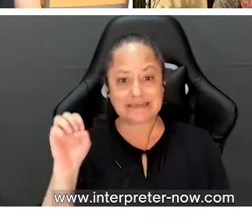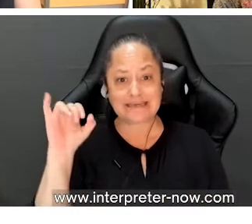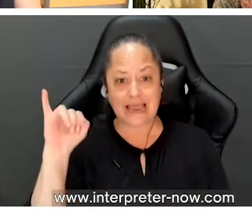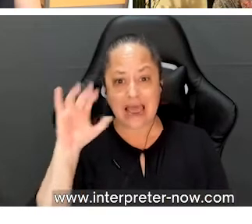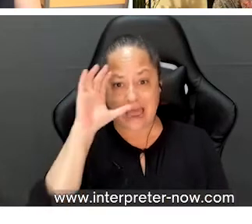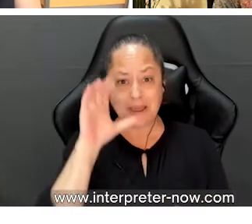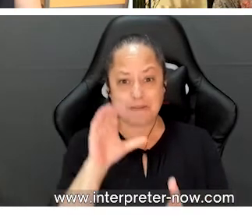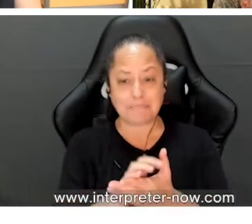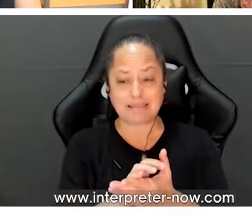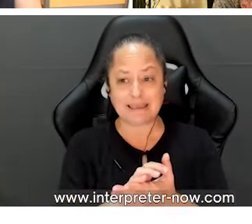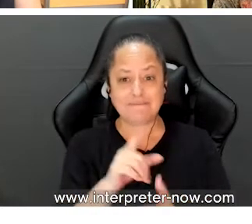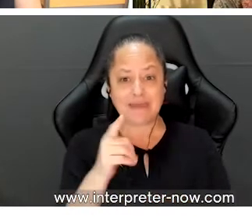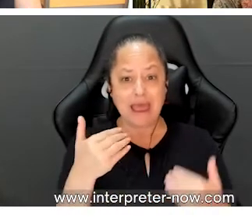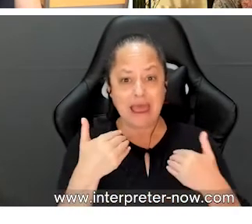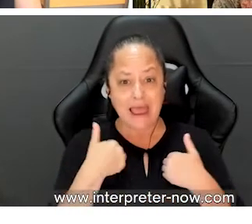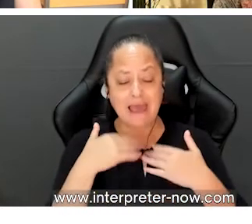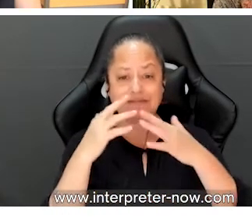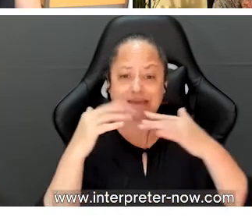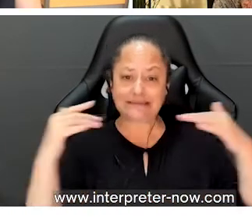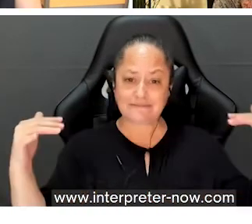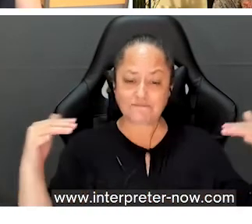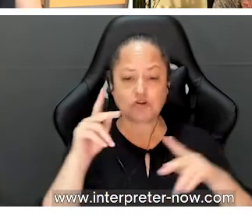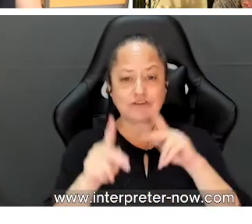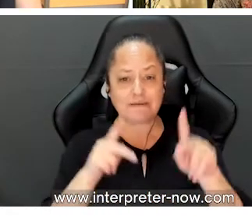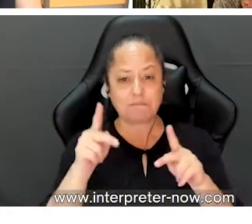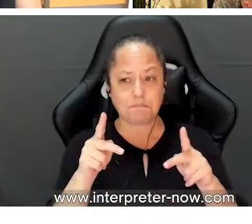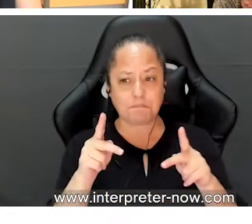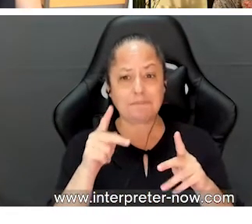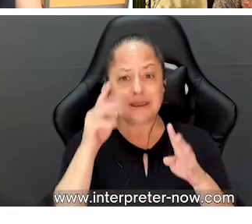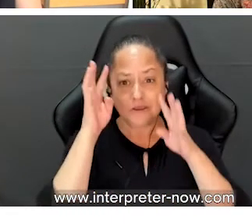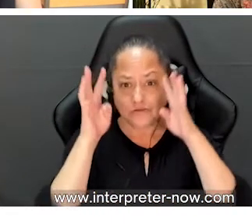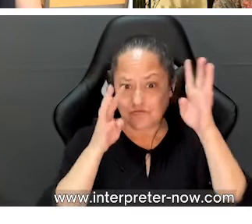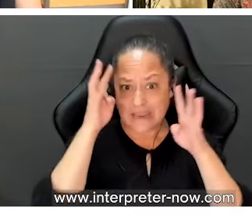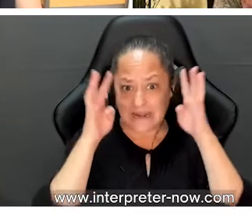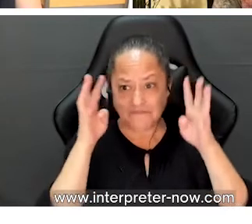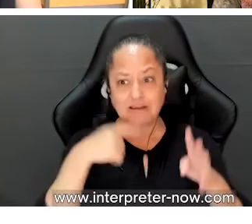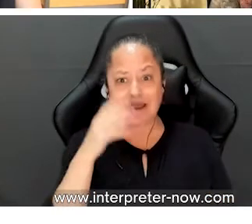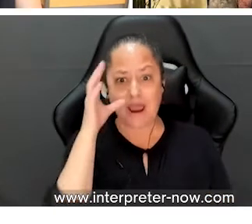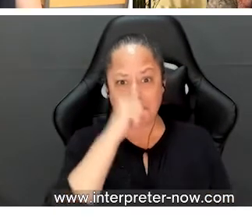and you believe that having a diversity of folks drives innovation, which I presume that